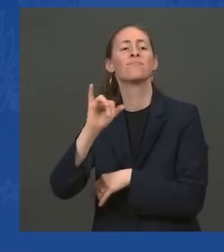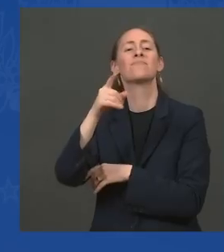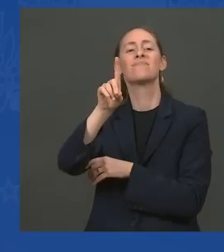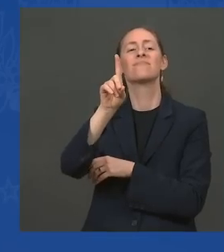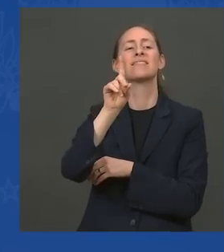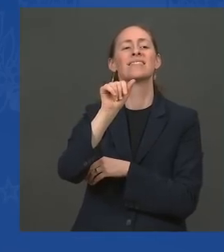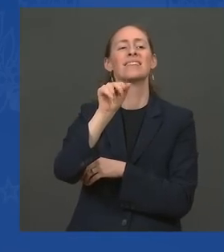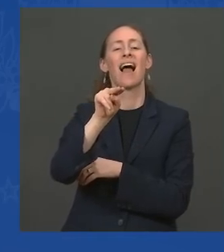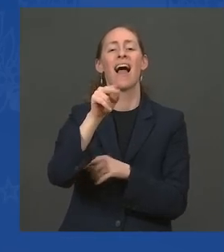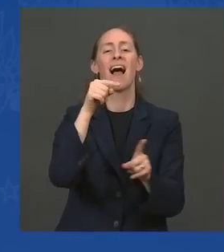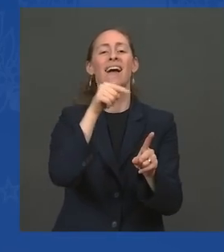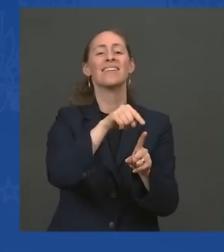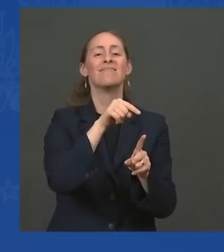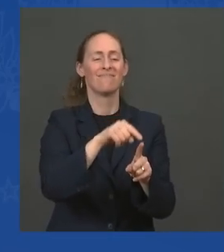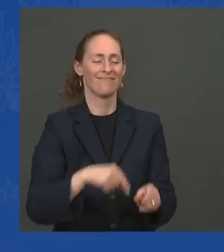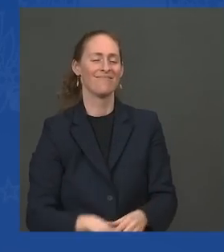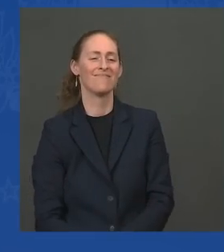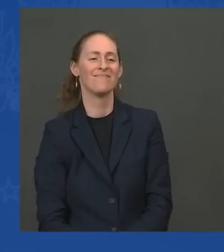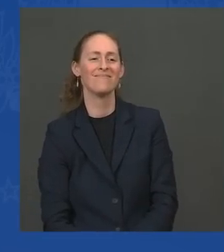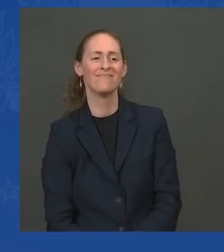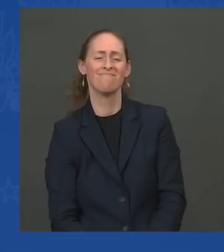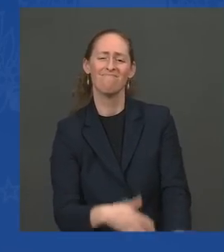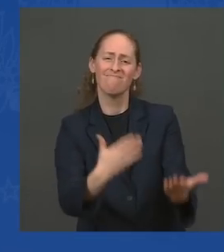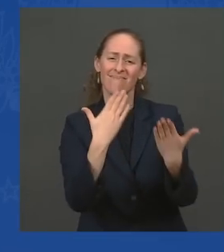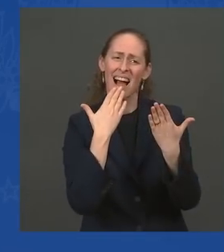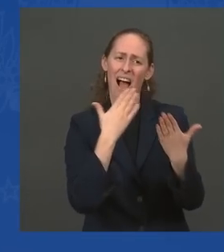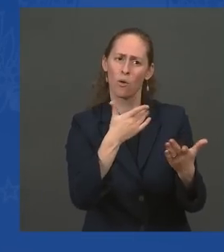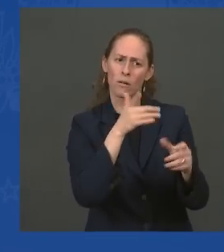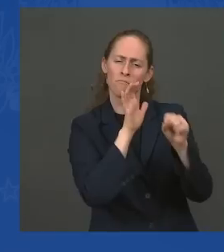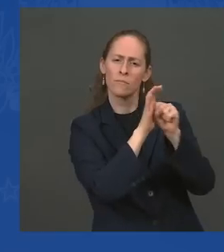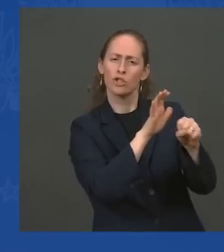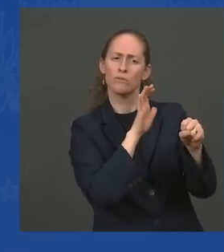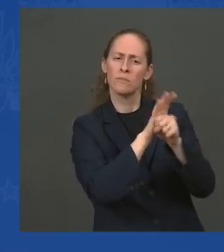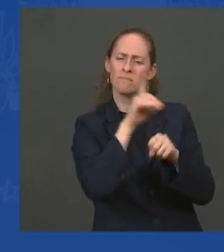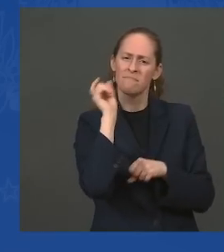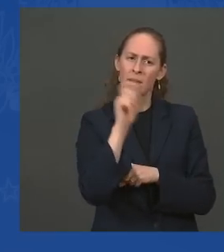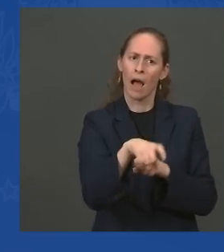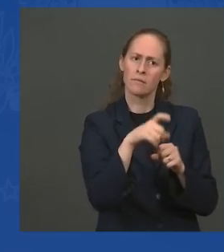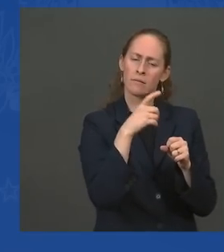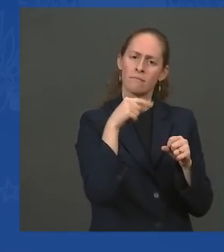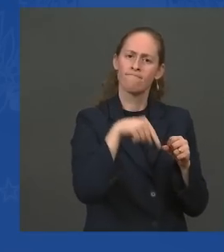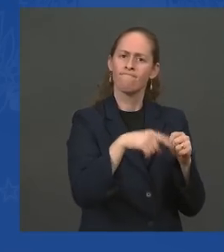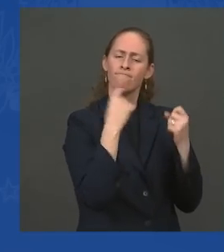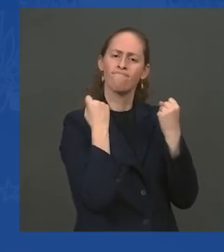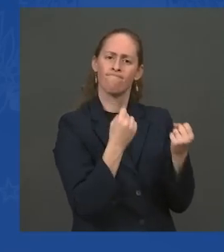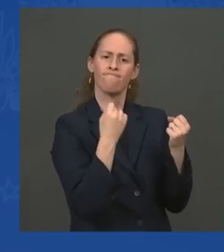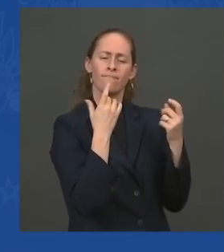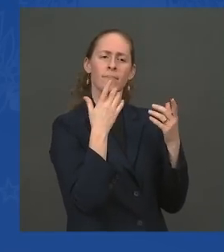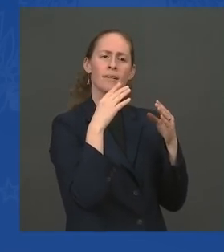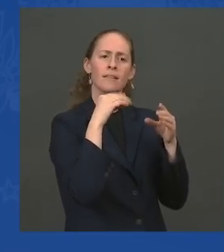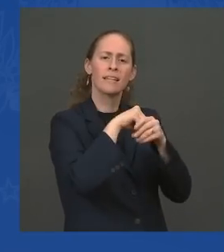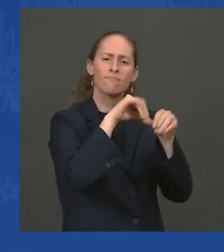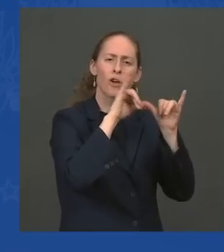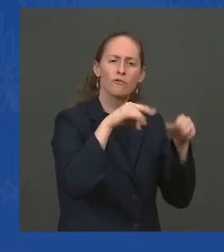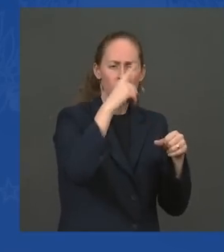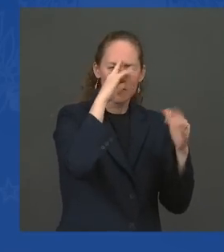for investing in infrastructure in small towns and communities but -- so folks in every part of the state can compete. And Dan and Debbie are responsible